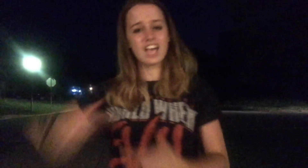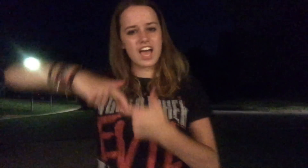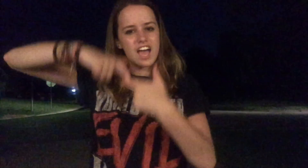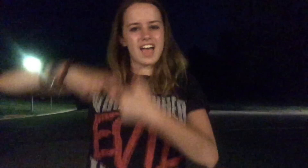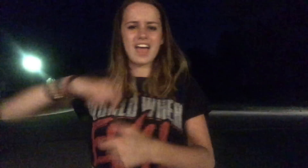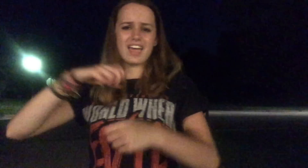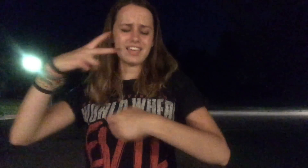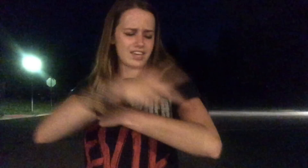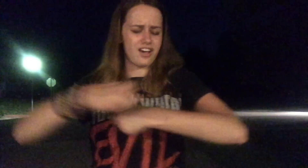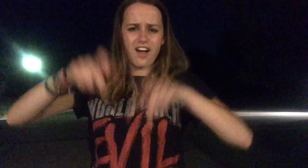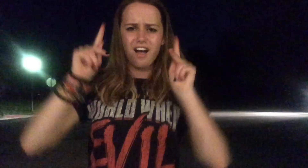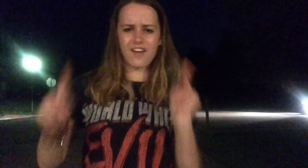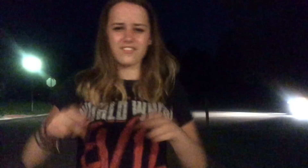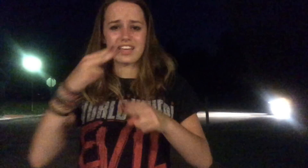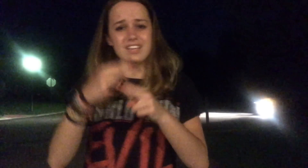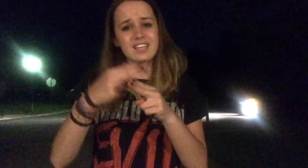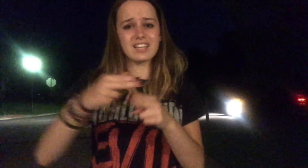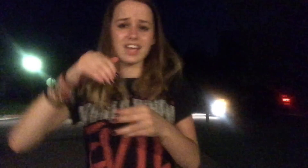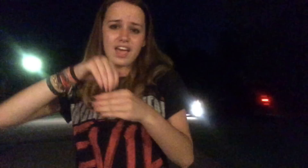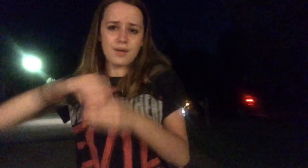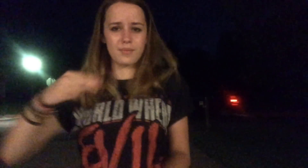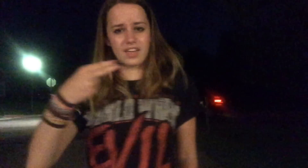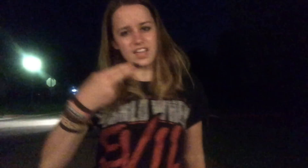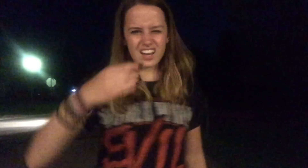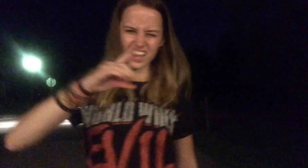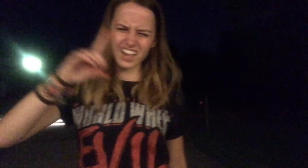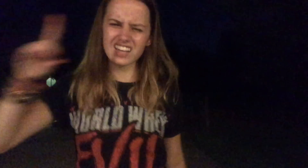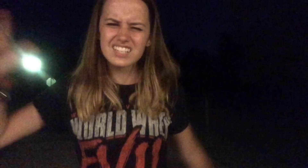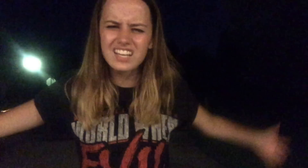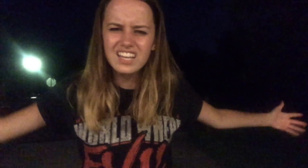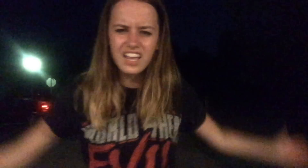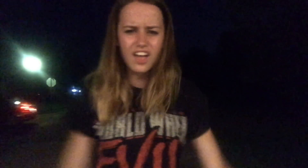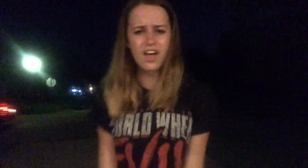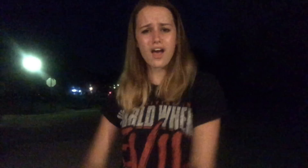Handing convicts fame in HD